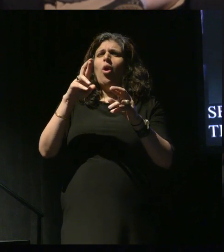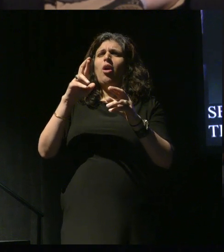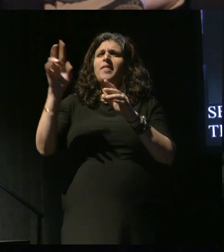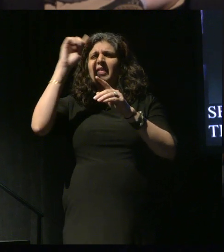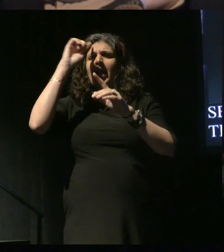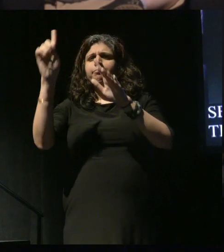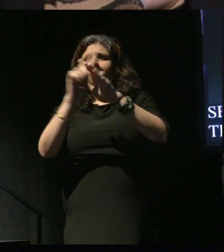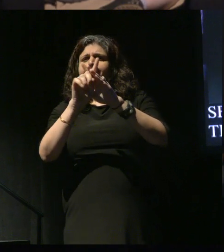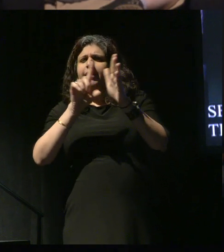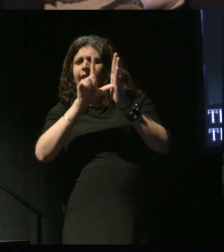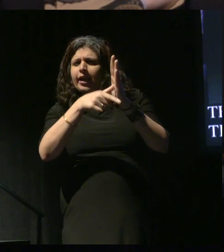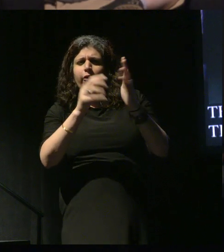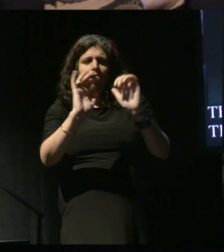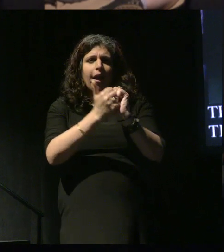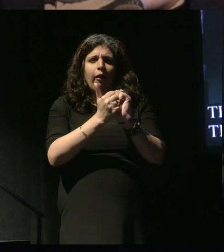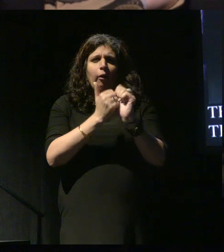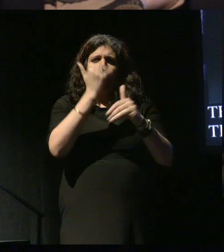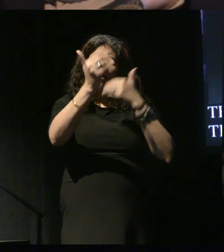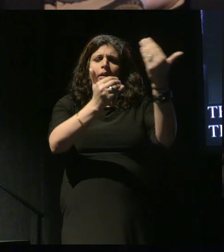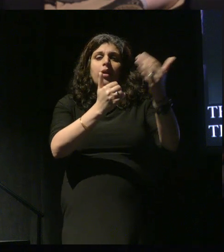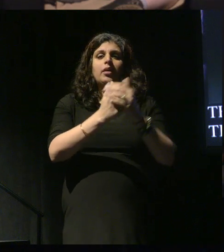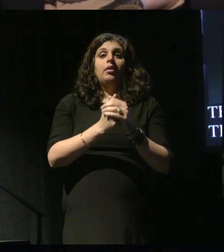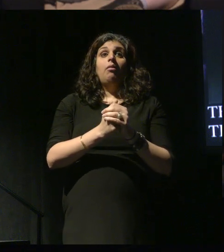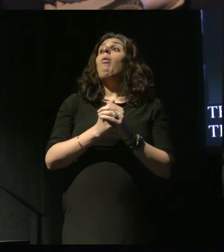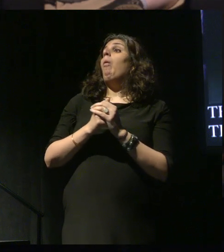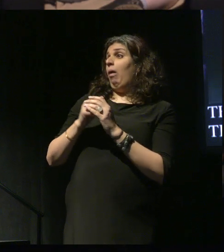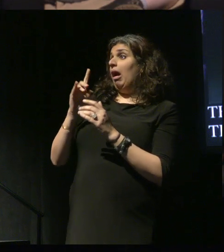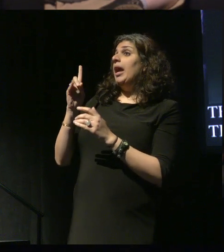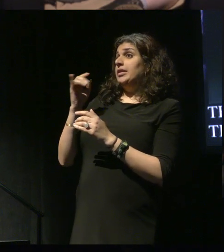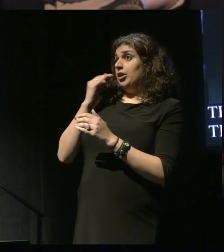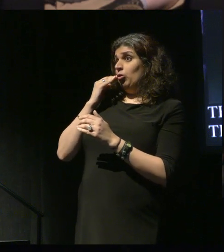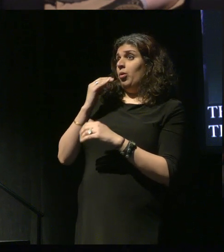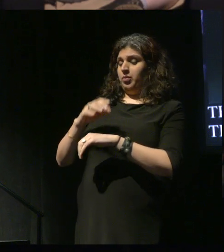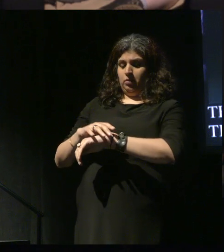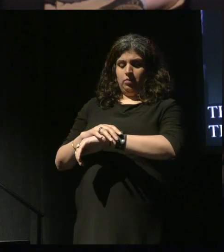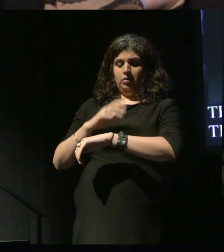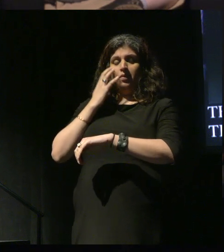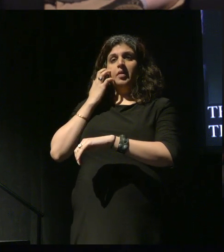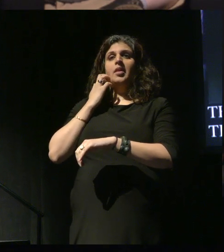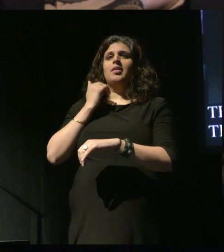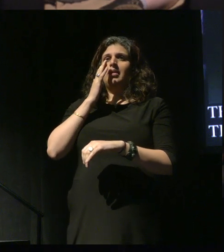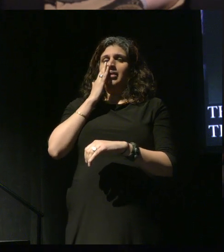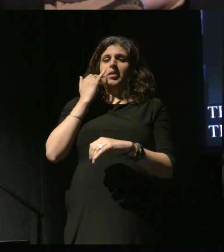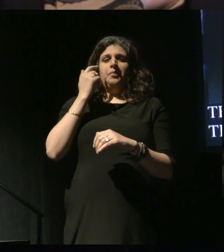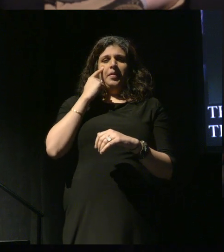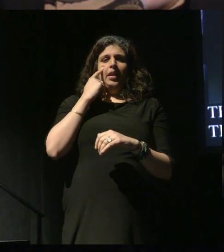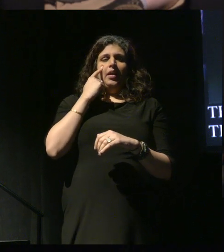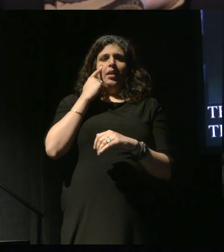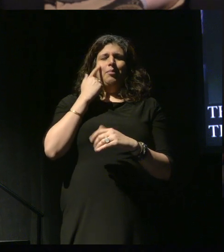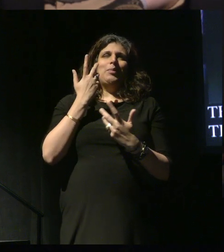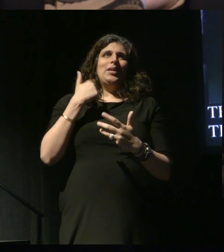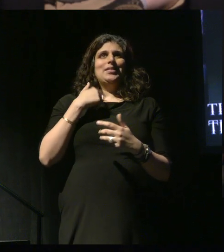Mm, I did know. And again, I mean, it's kind of because like I'm kinda weirdo, you know like I'm just